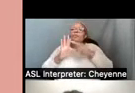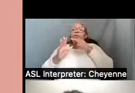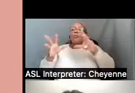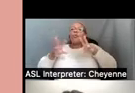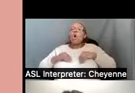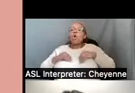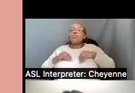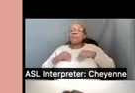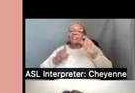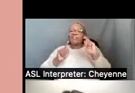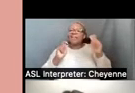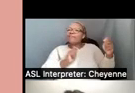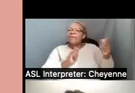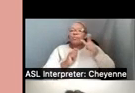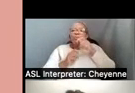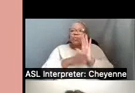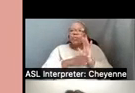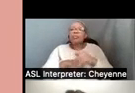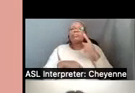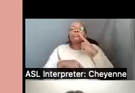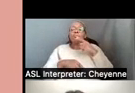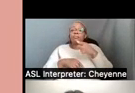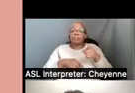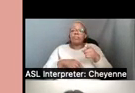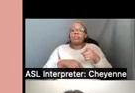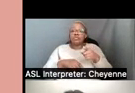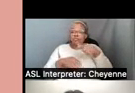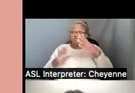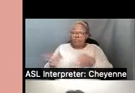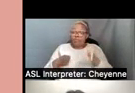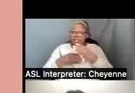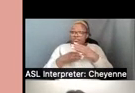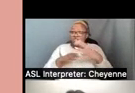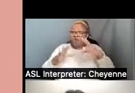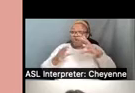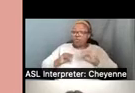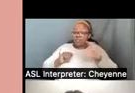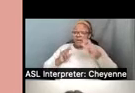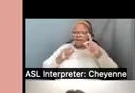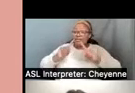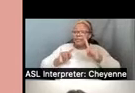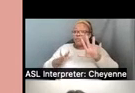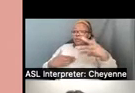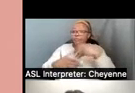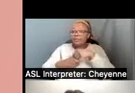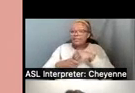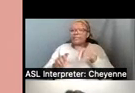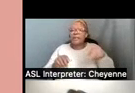You could include whether or not you plan to share ownership of the film with others, with participants, other crew, legally or not.